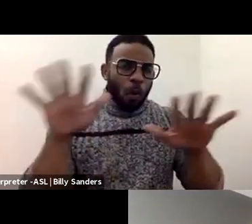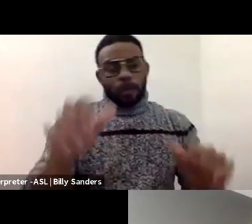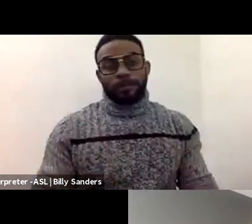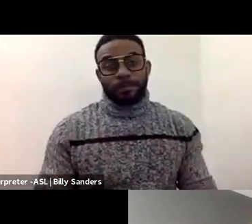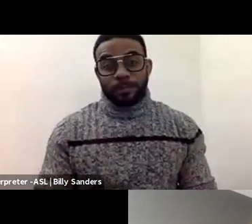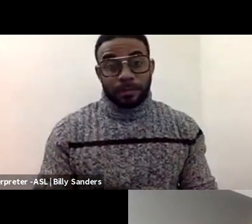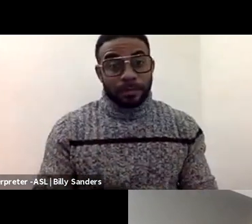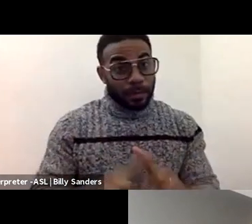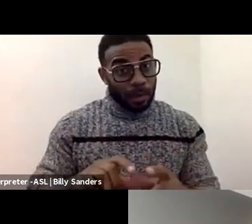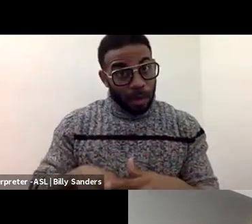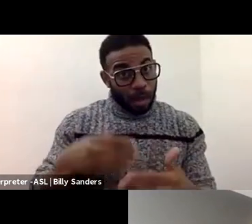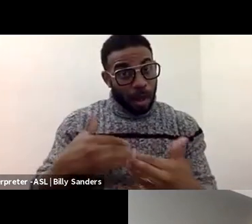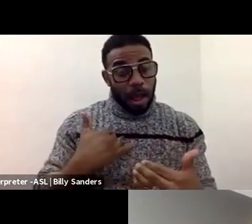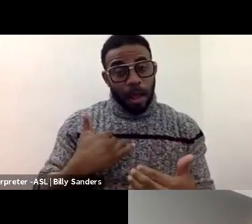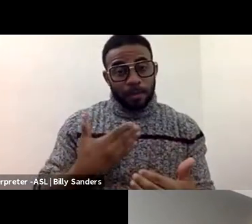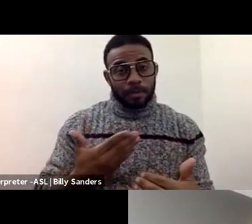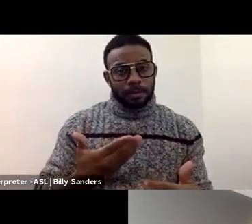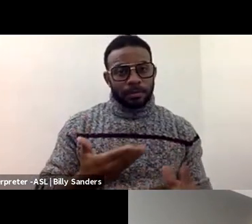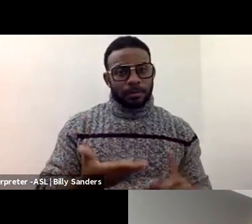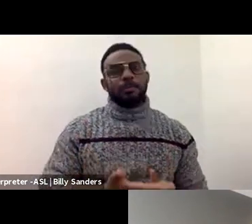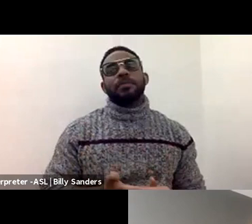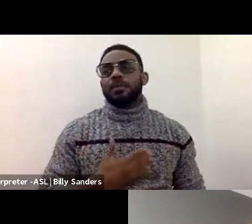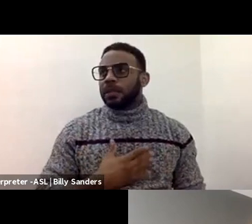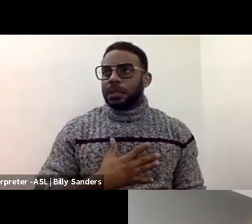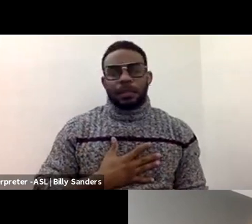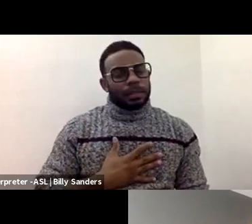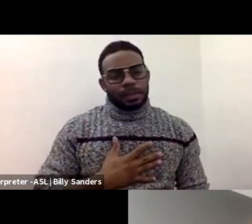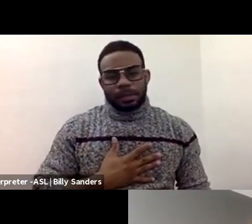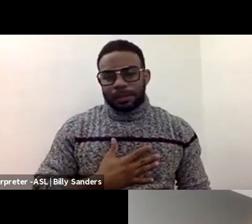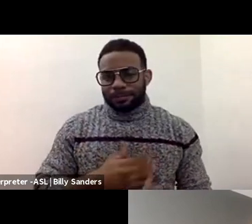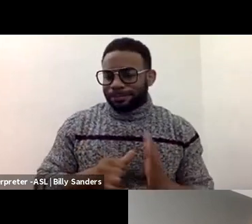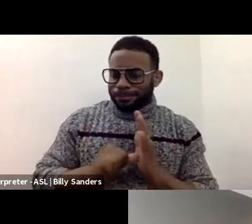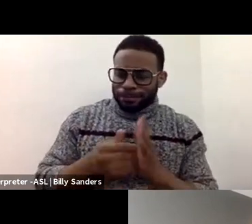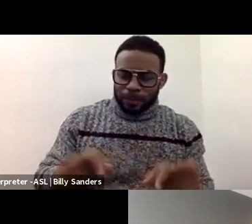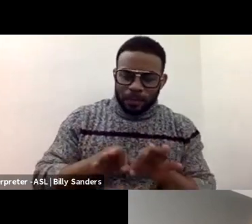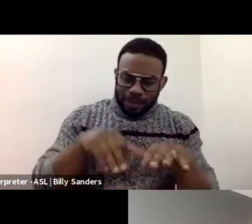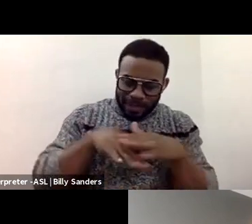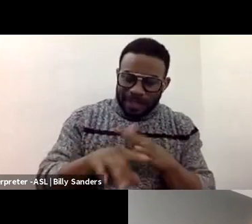And as we get started I am compelled to underscore the importance of entering this conversation